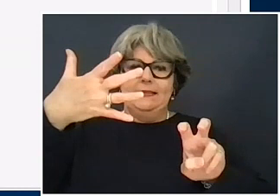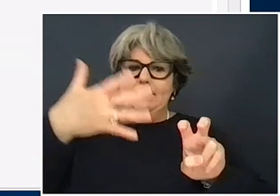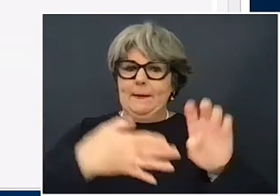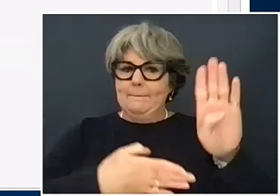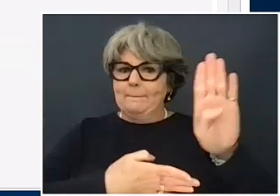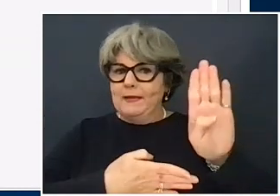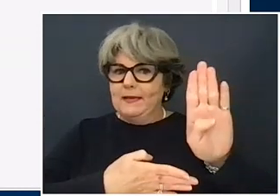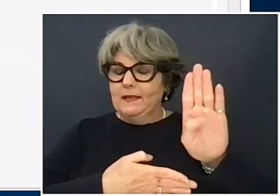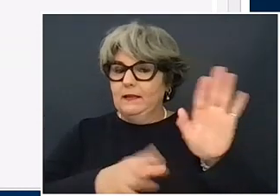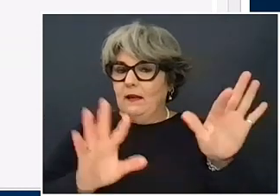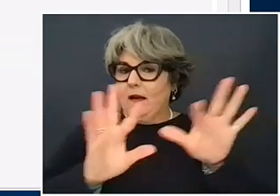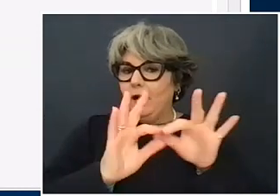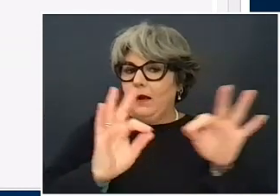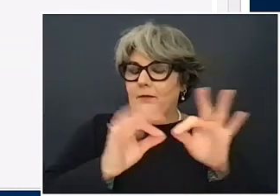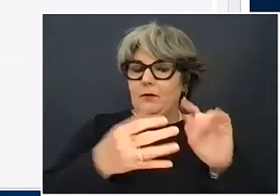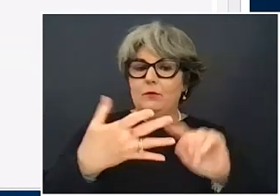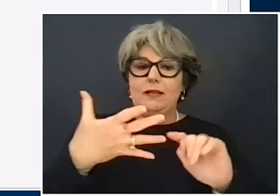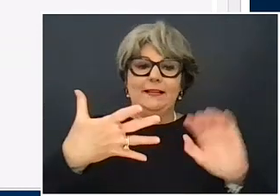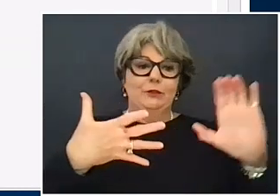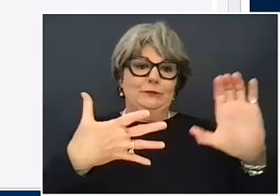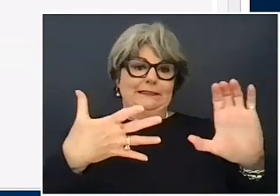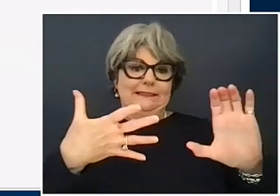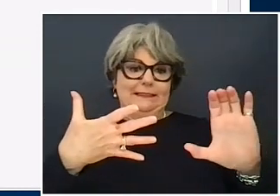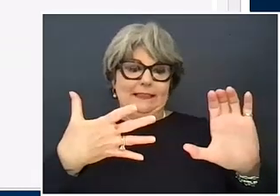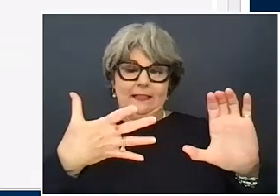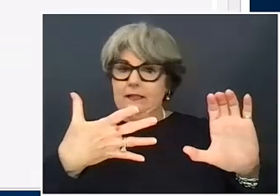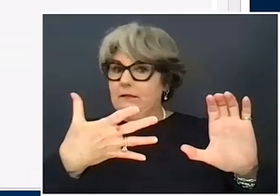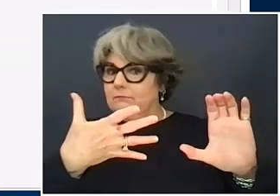comments on (c) before I skip to a